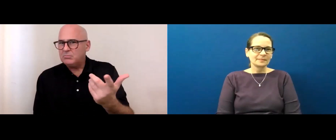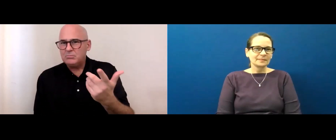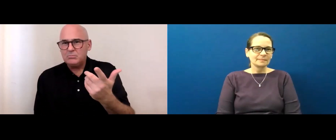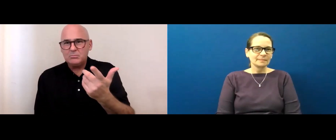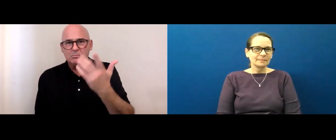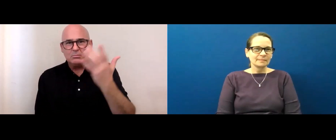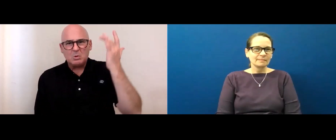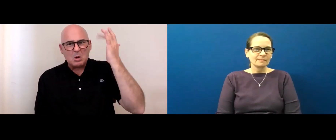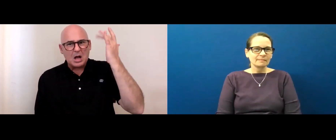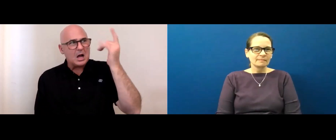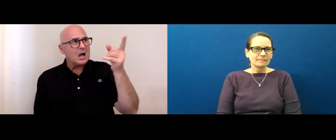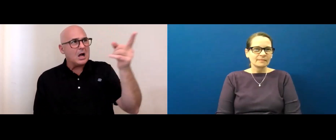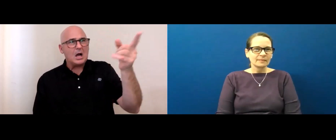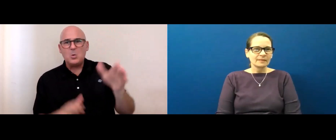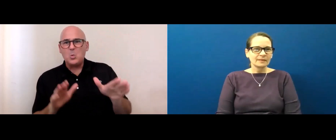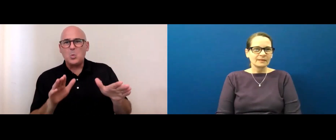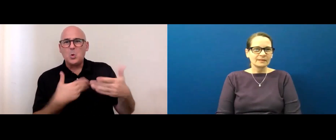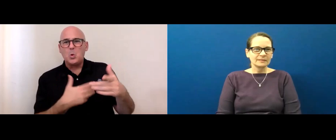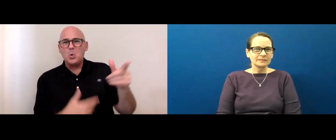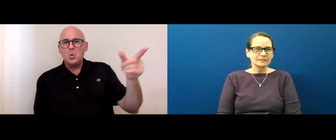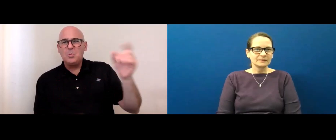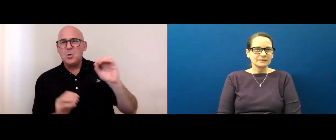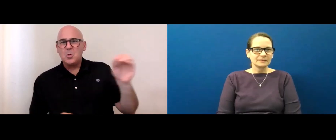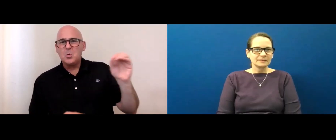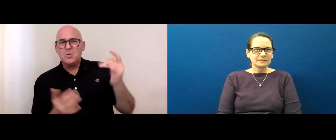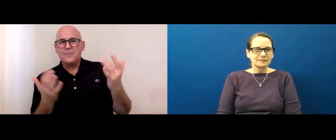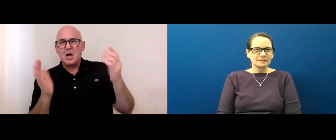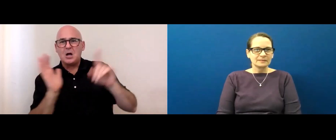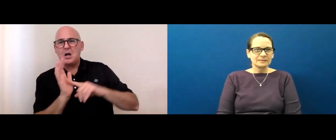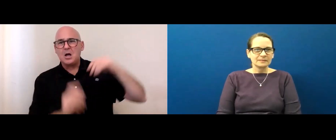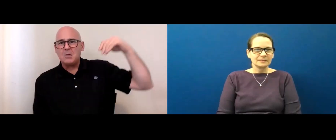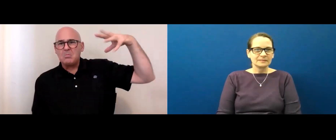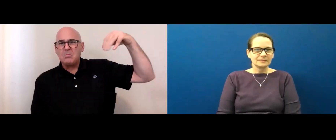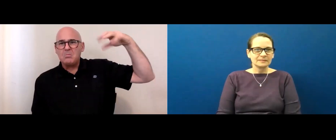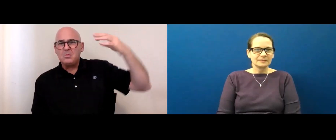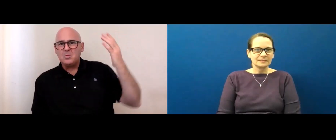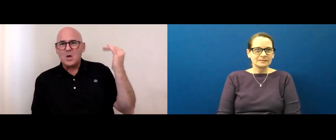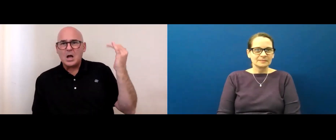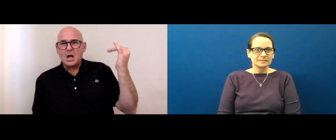so if there's a hearing person they say why is there no fire alarm in that room